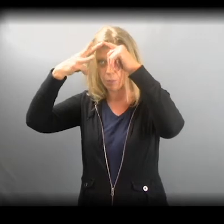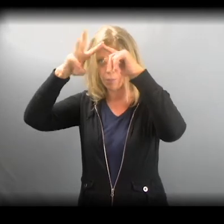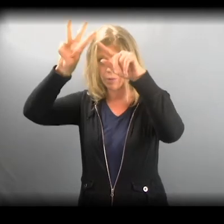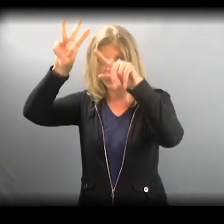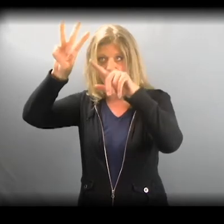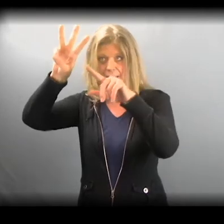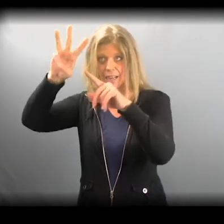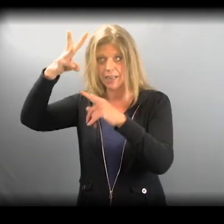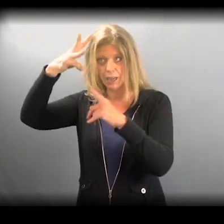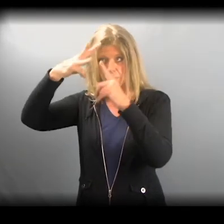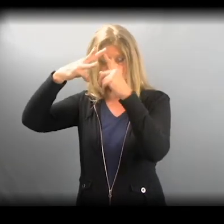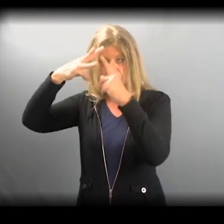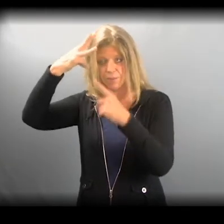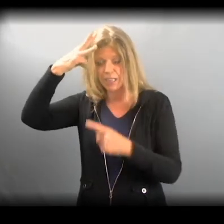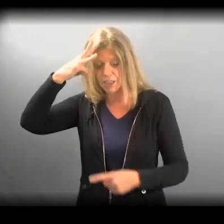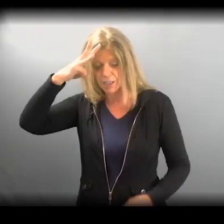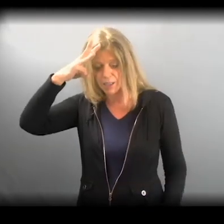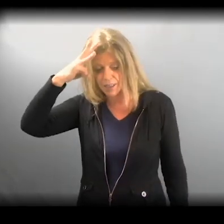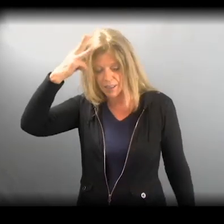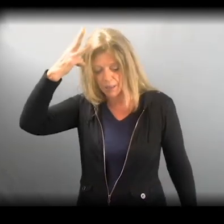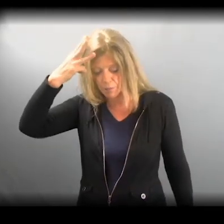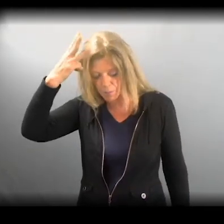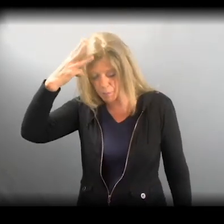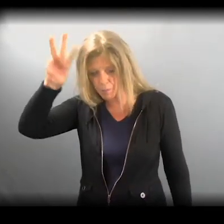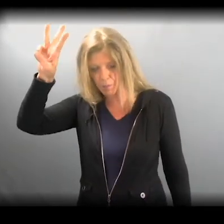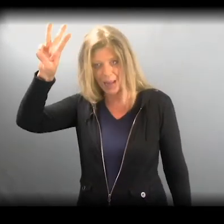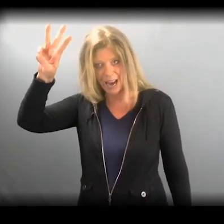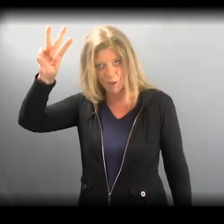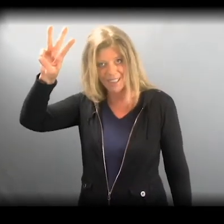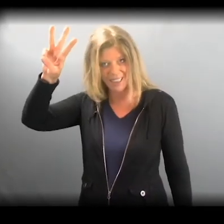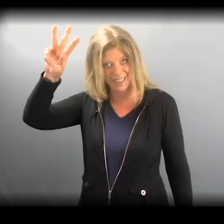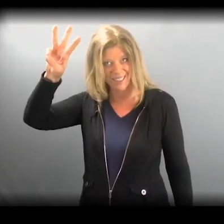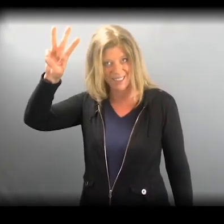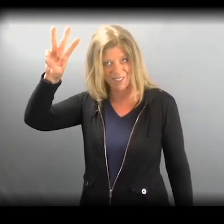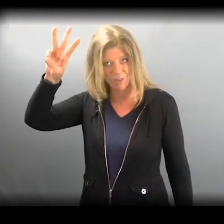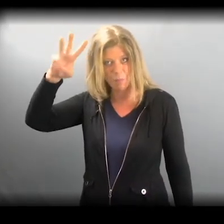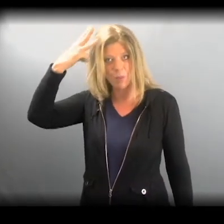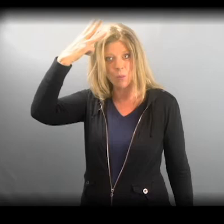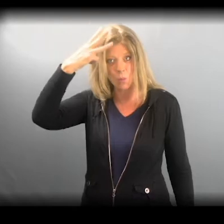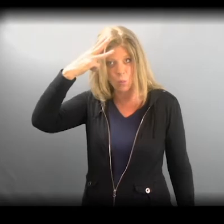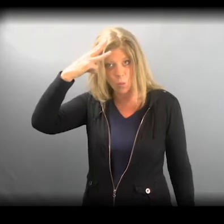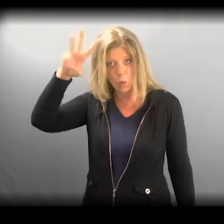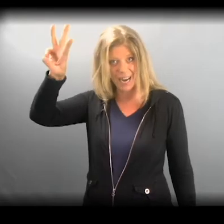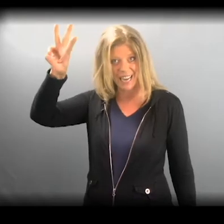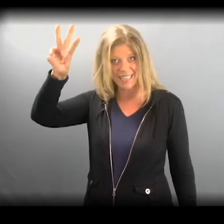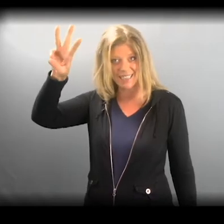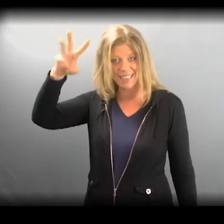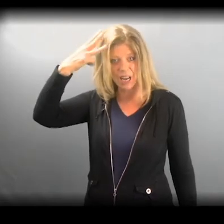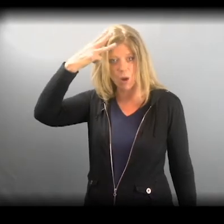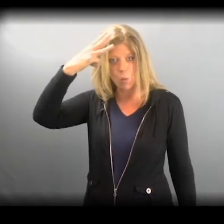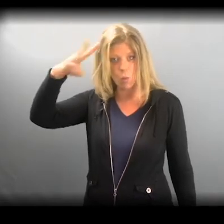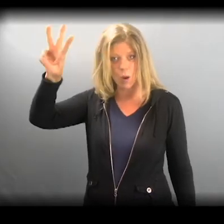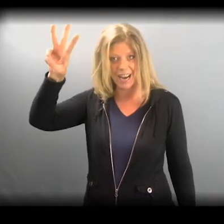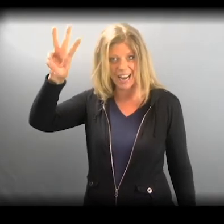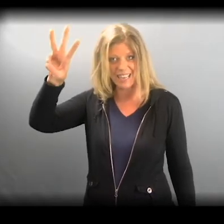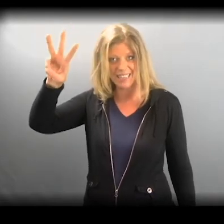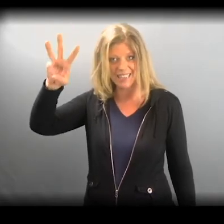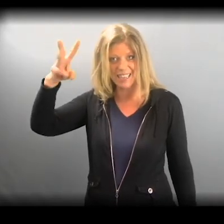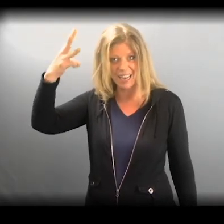brush that first finger out like so. WISE